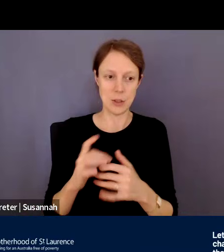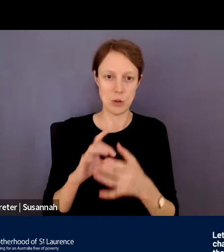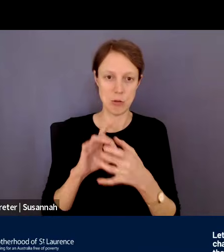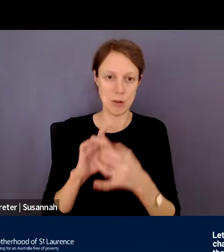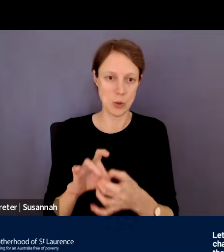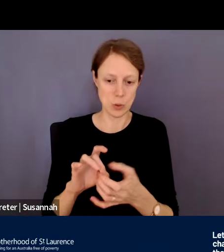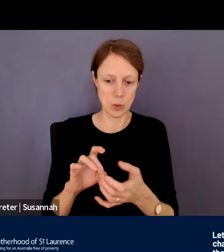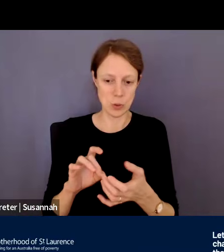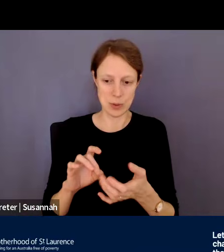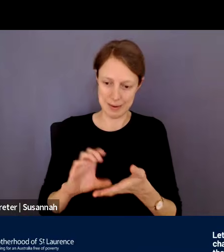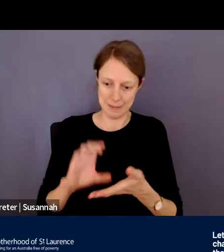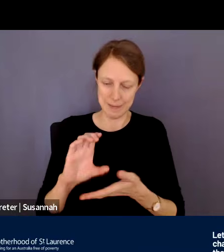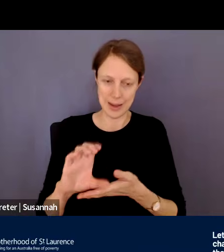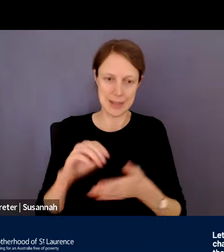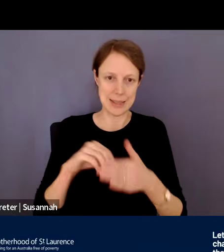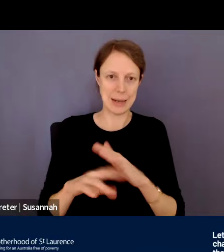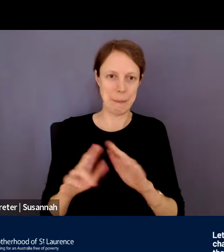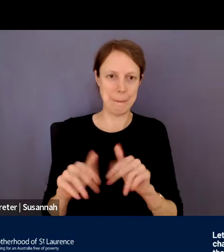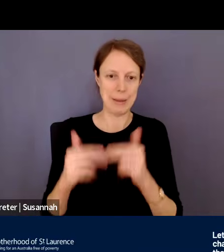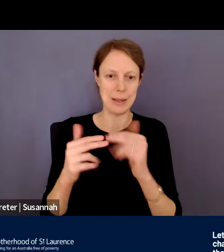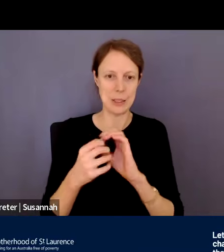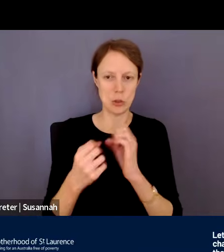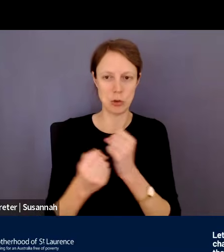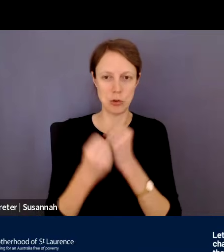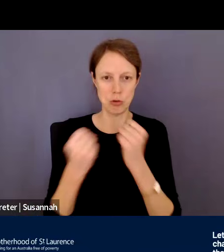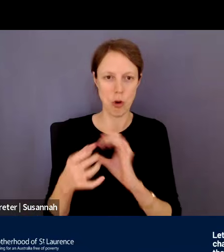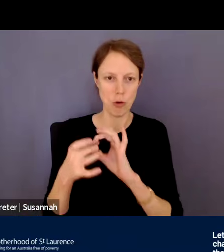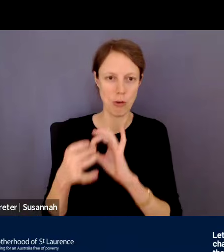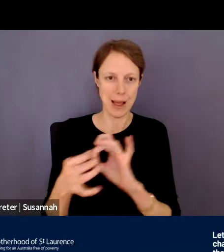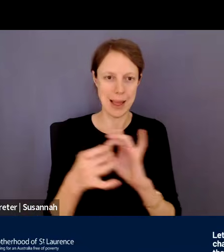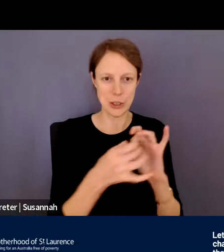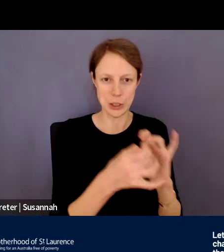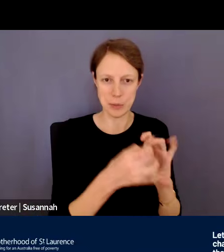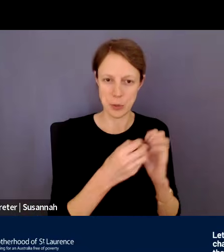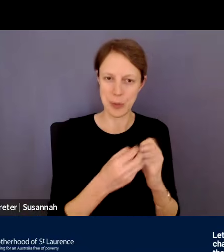strong relationships and partnerships with other stakeholders to be able to do this. So having that